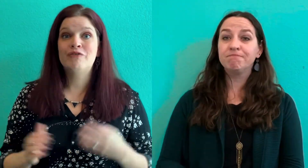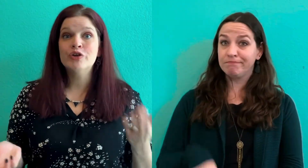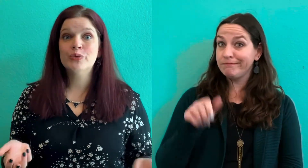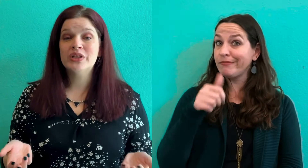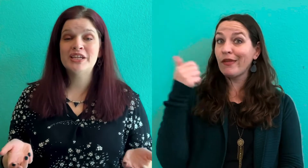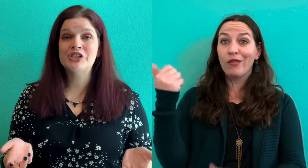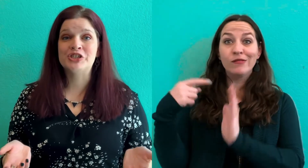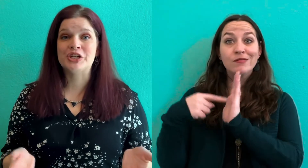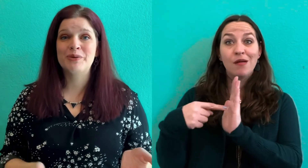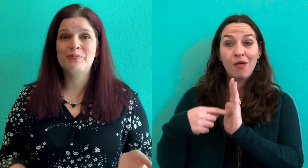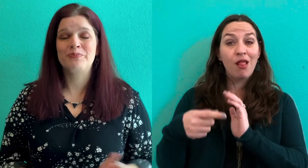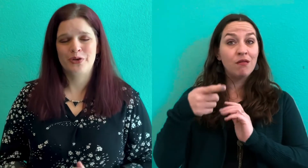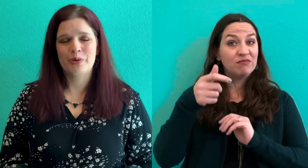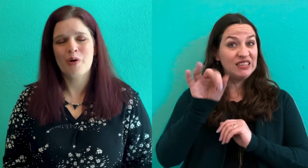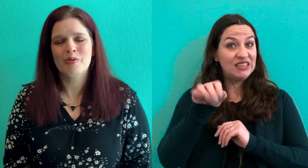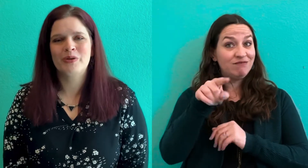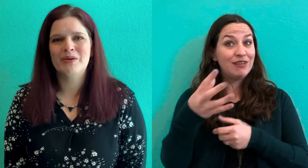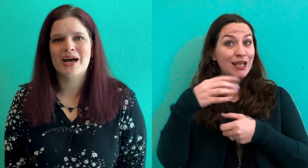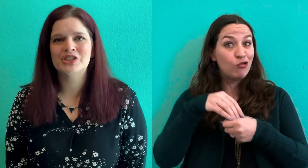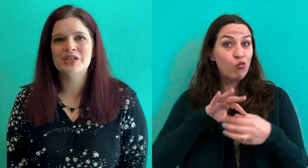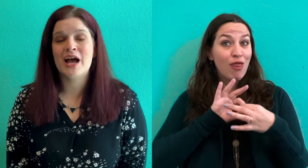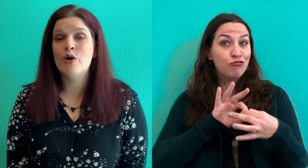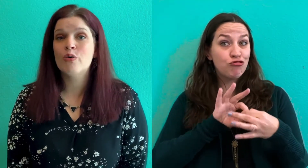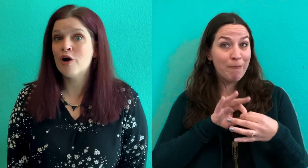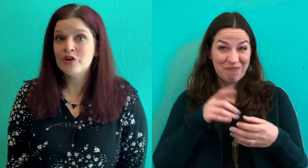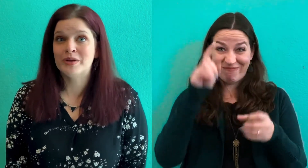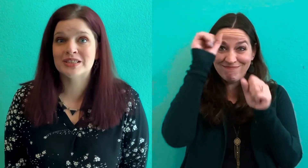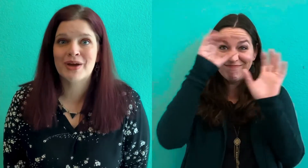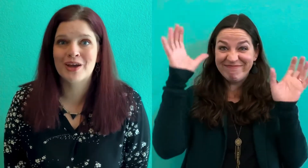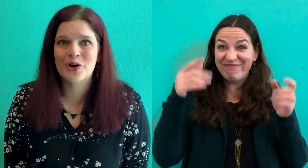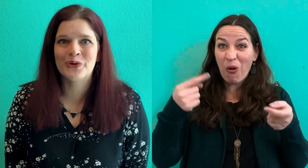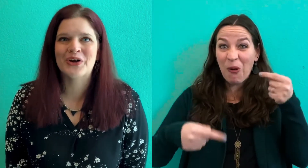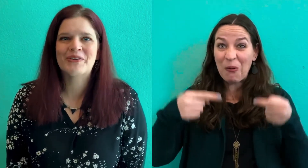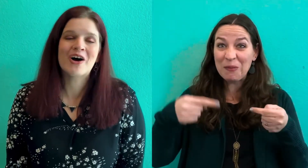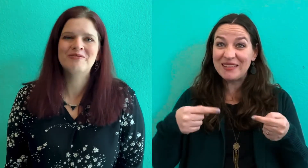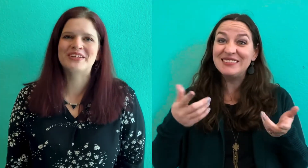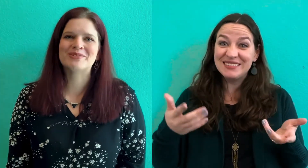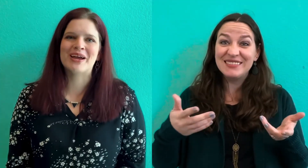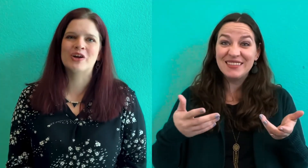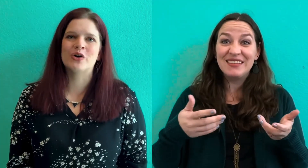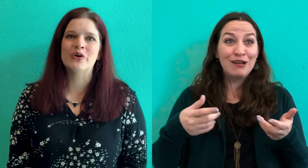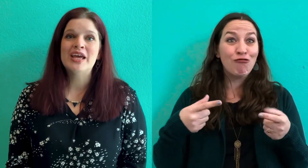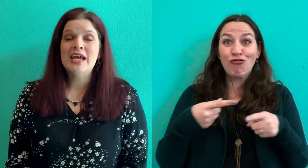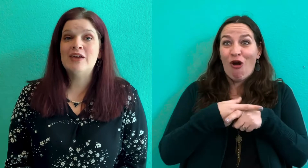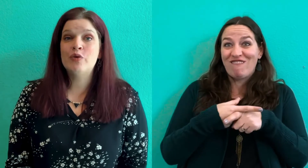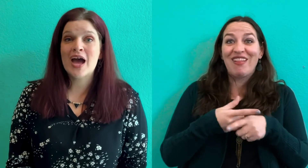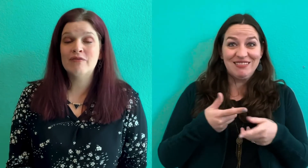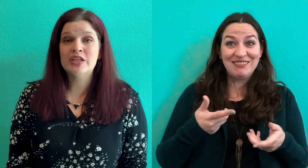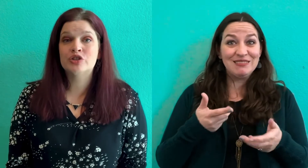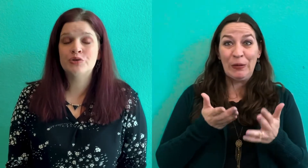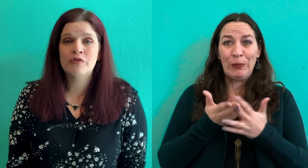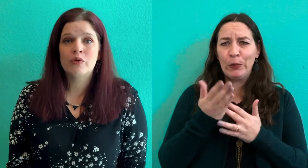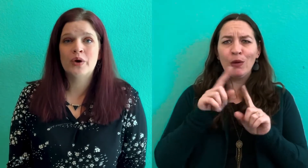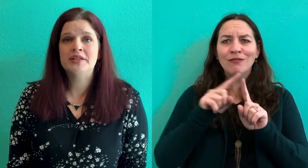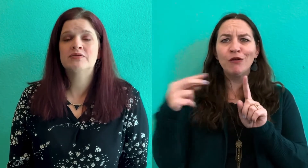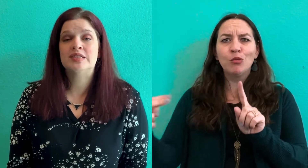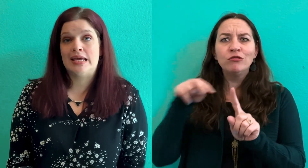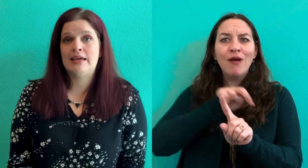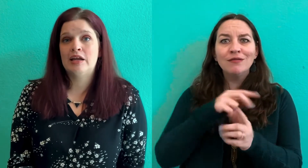If you're in a relationship, you can probably imagine how arguments might go or how conflict might go. If you have these two different ways of taking in